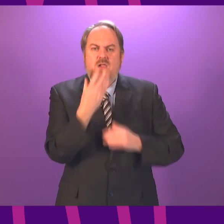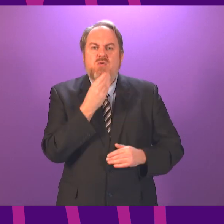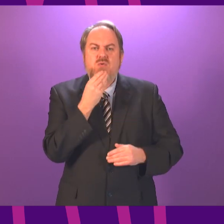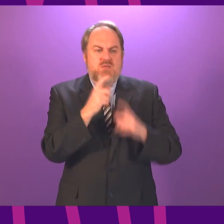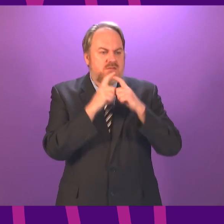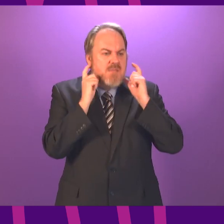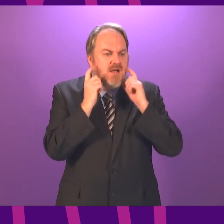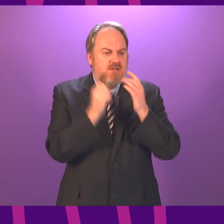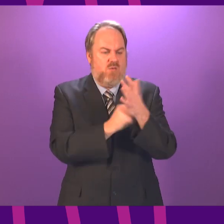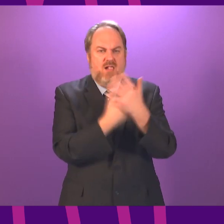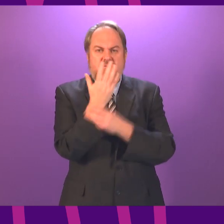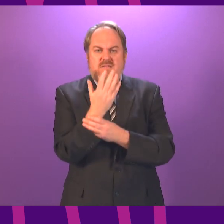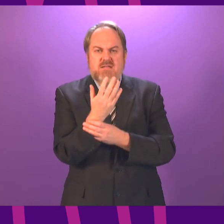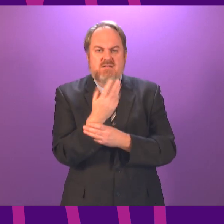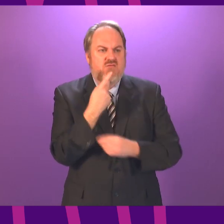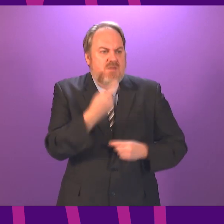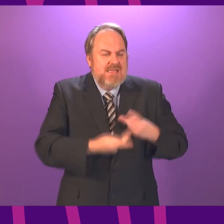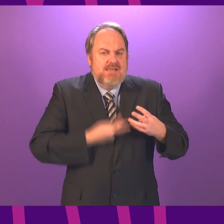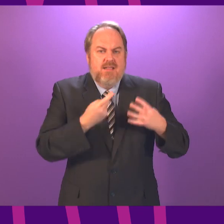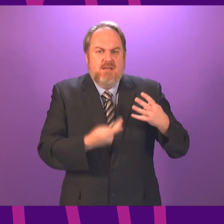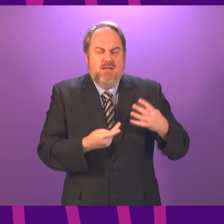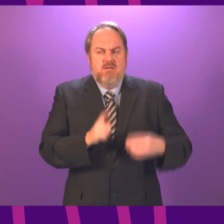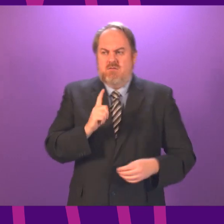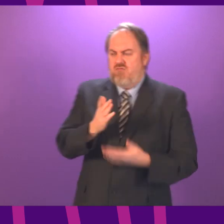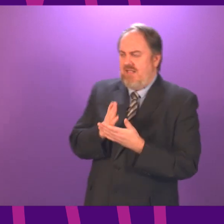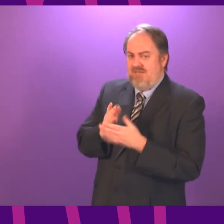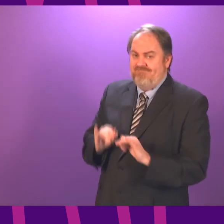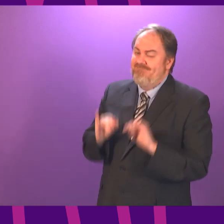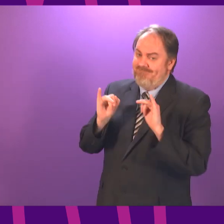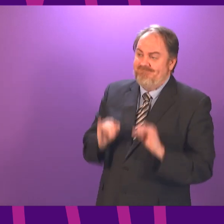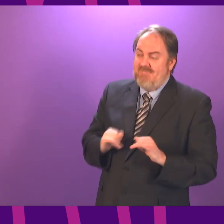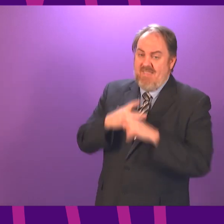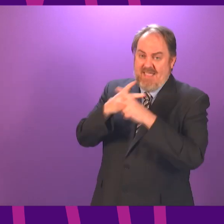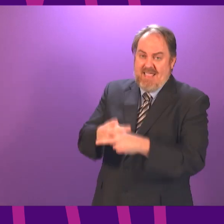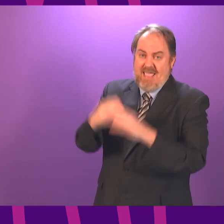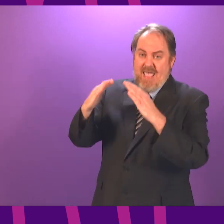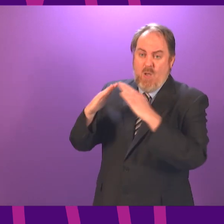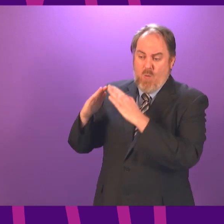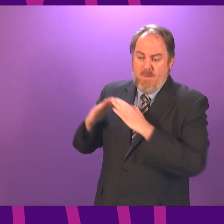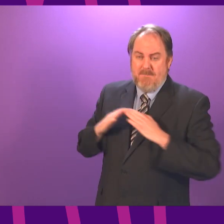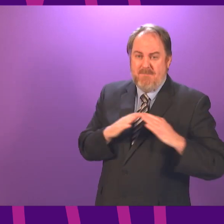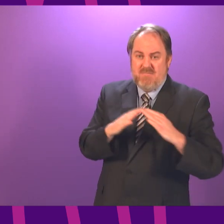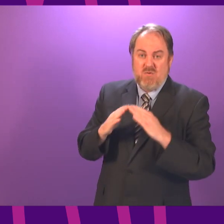Tragically, Scotland’s care homes have seen more than a third of Scotland’s Covid deaths,